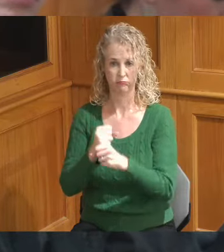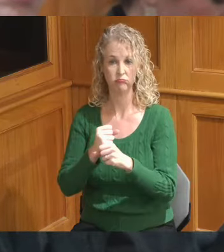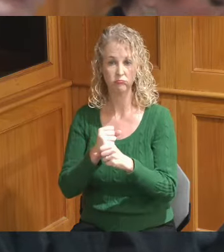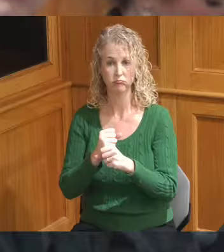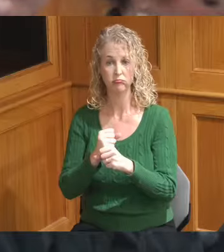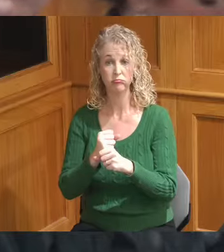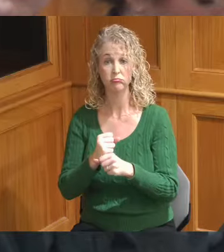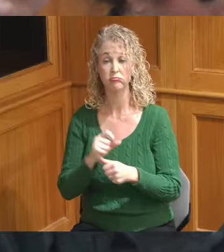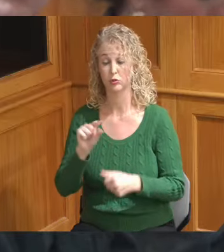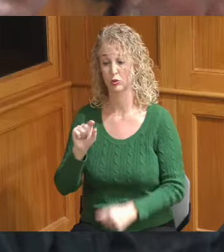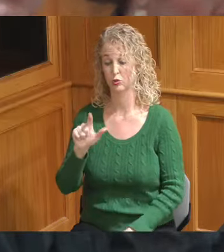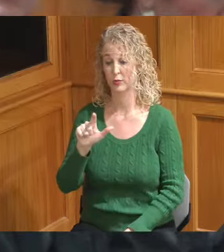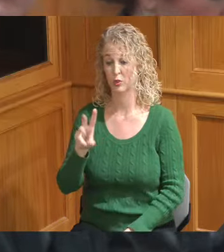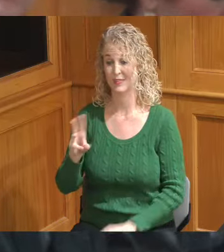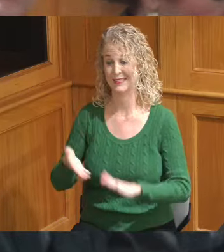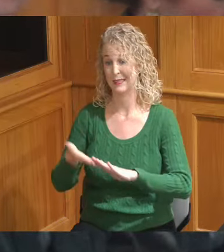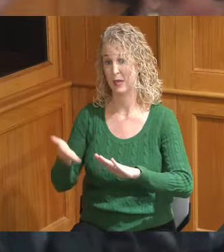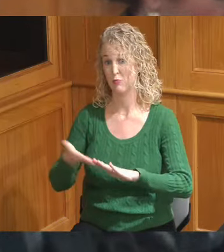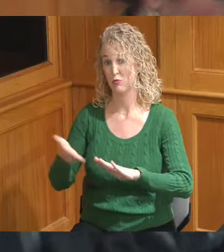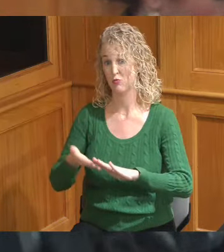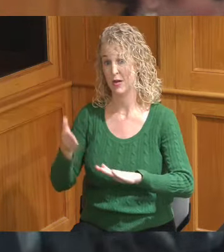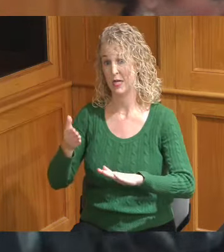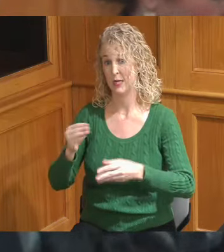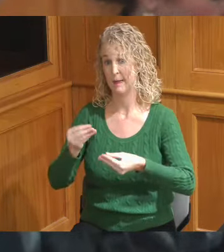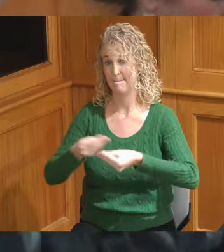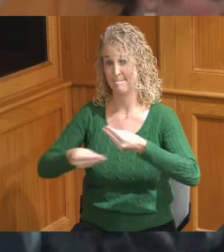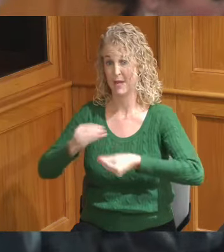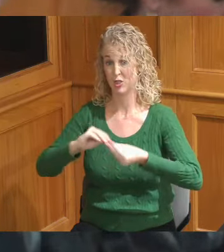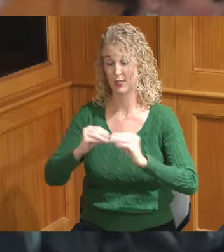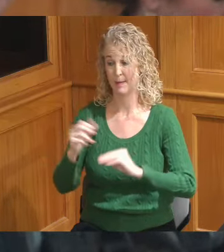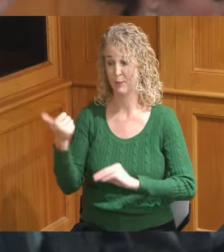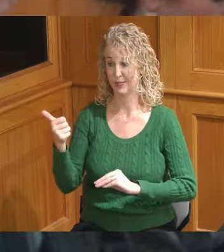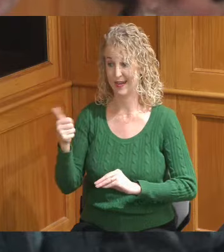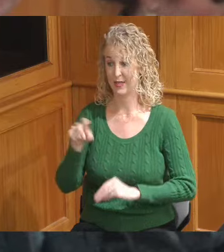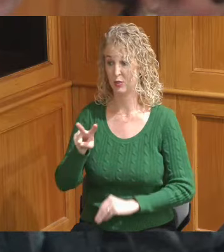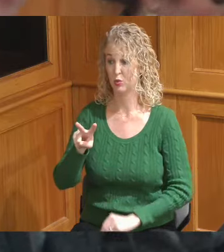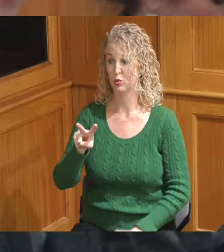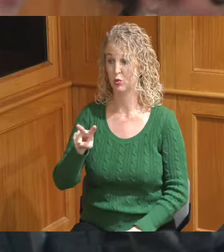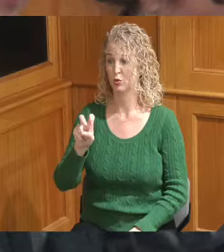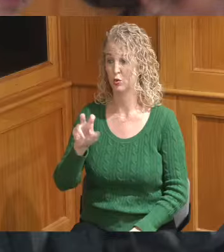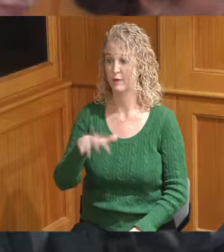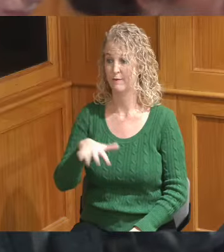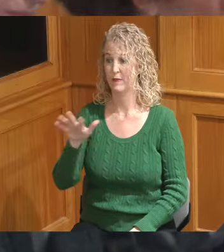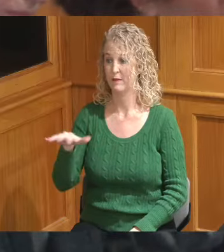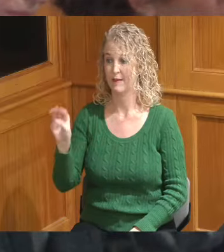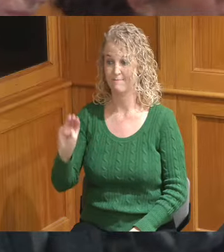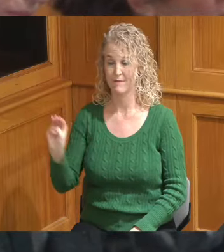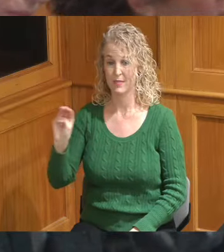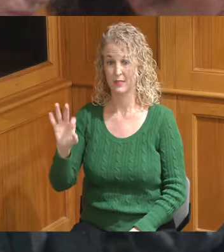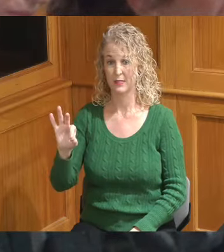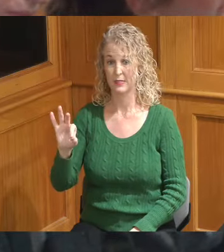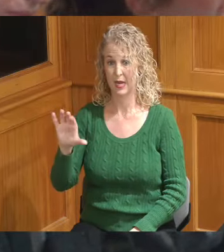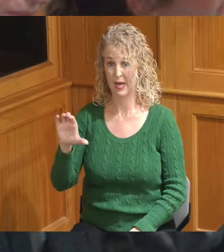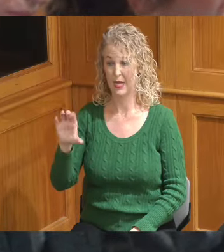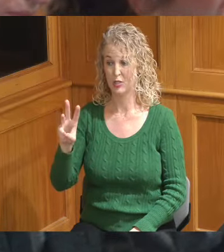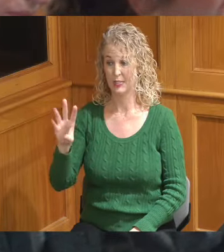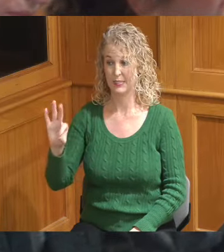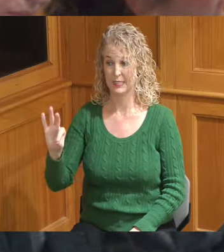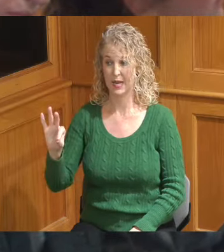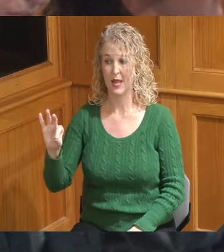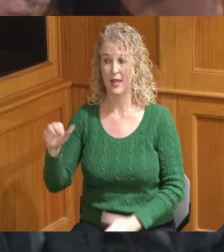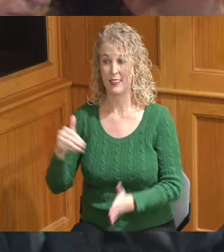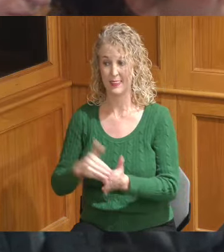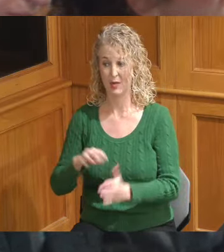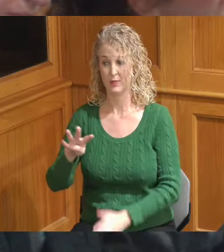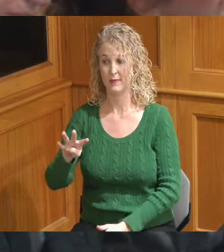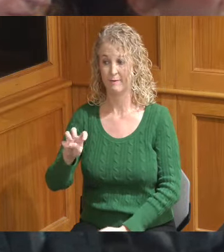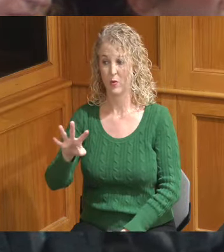for our 2026 operating budget, item 10, we're seeking an appropriation of $255,969,450.